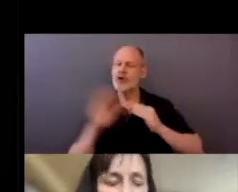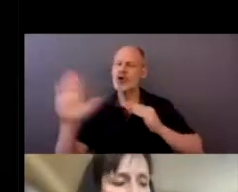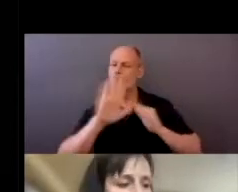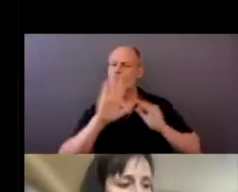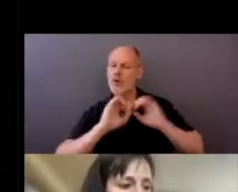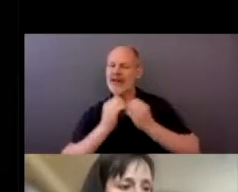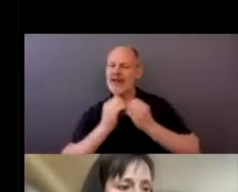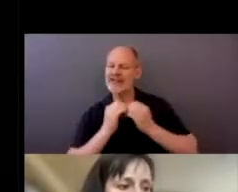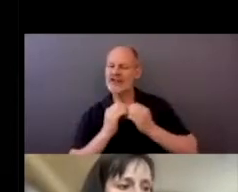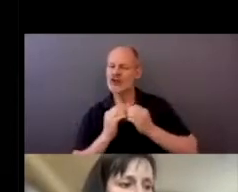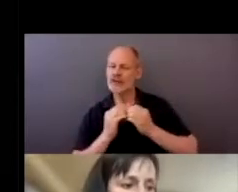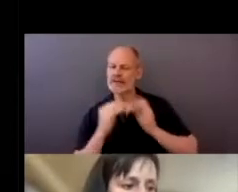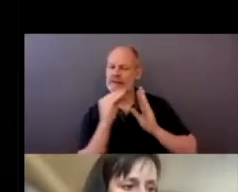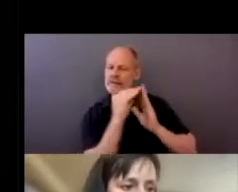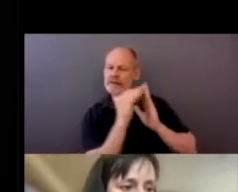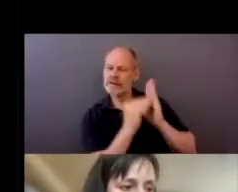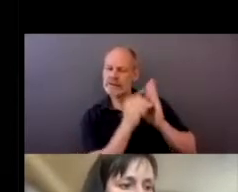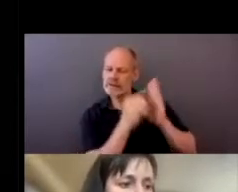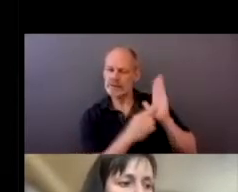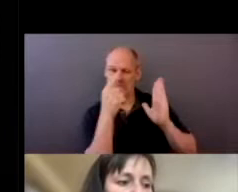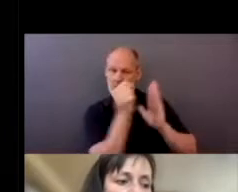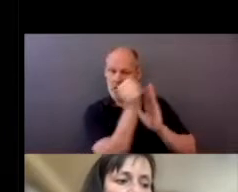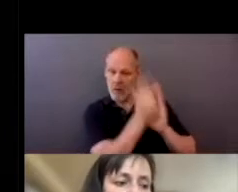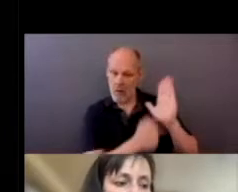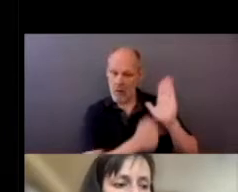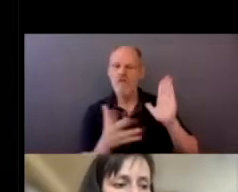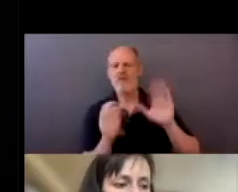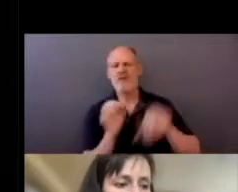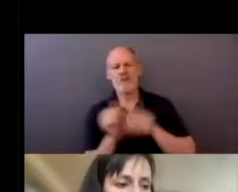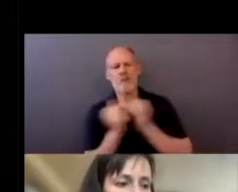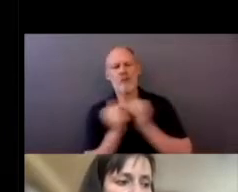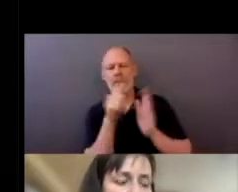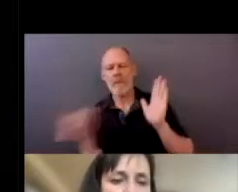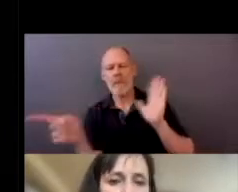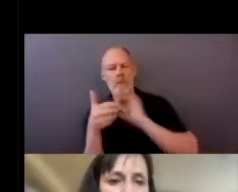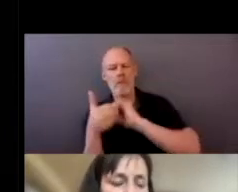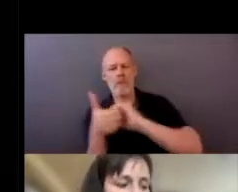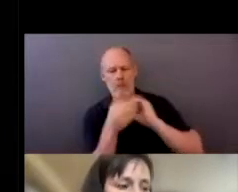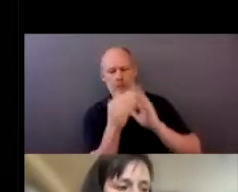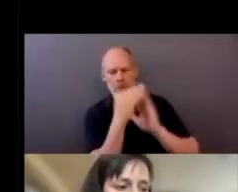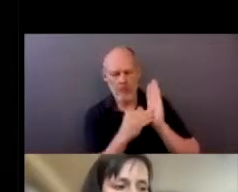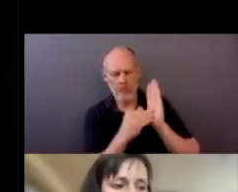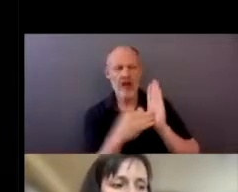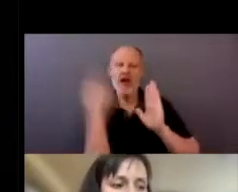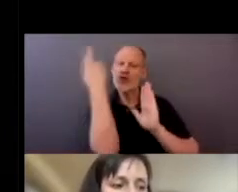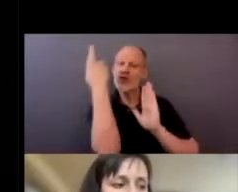of our access programs. And I included it to illustrate how important our partnerships are.